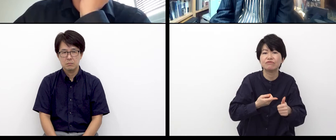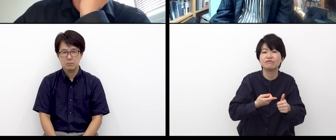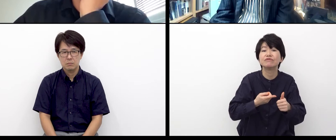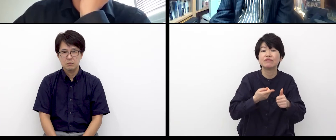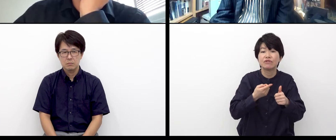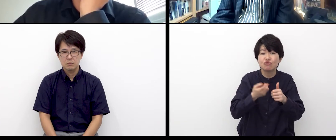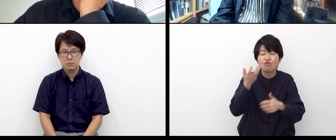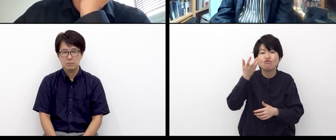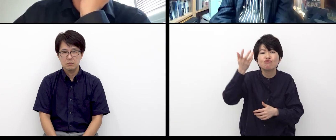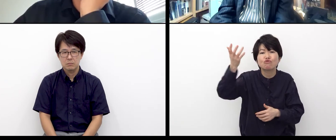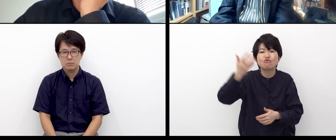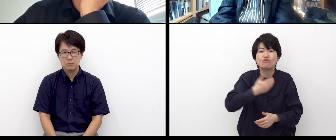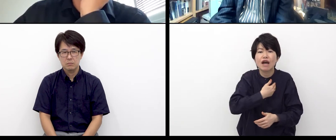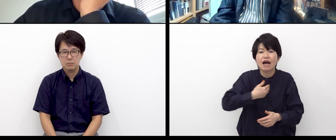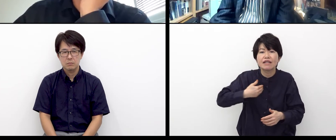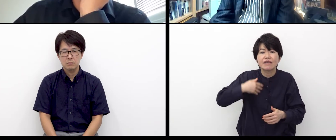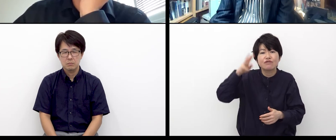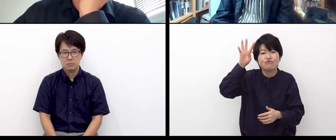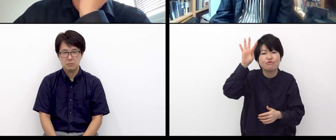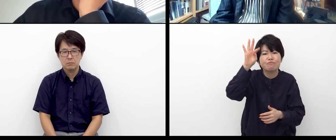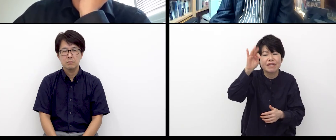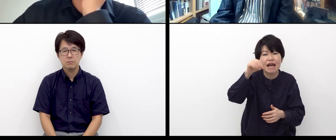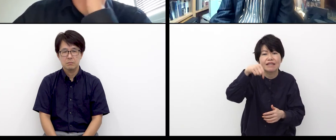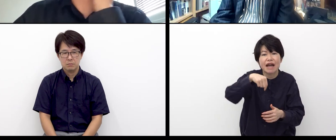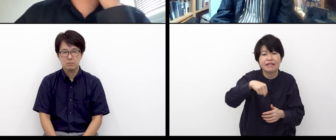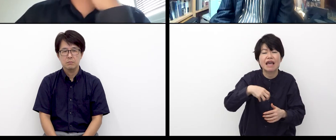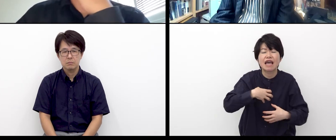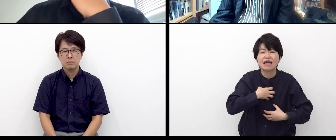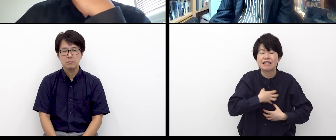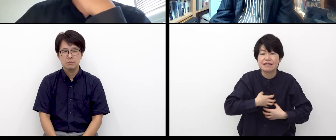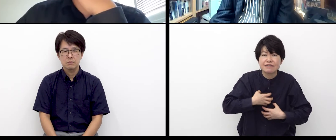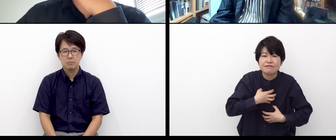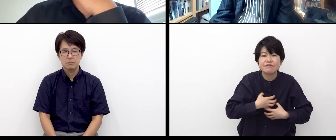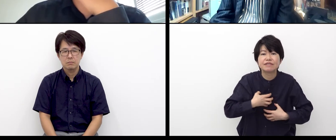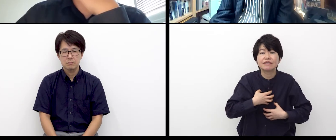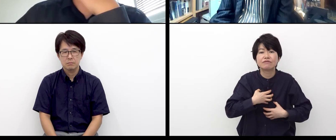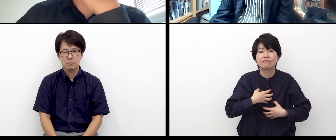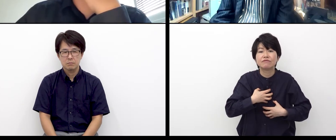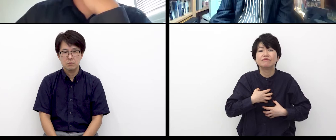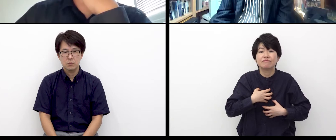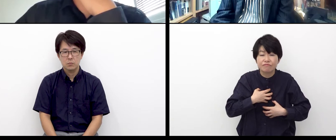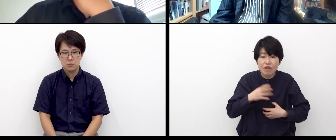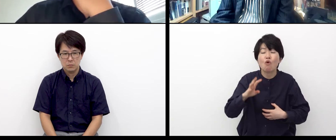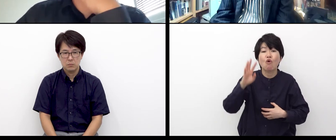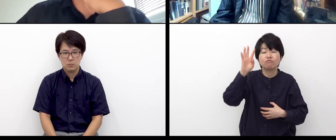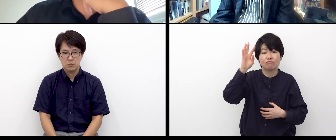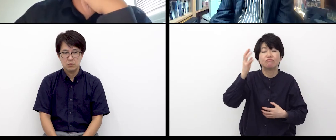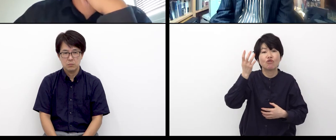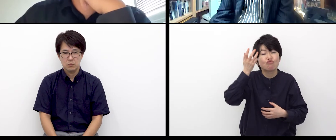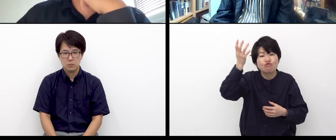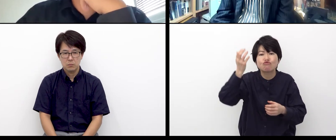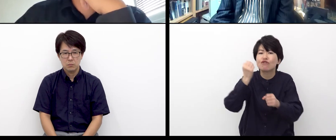where they suffer a lot in the predictable world, if they have got so many unpredictable things,